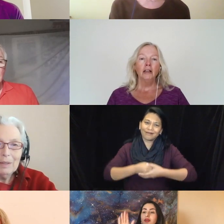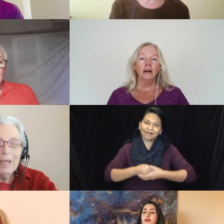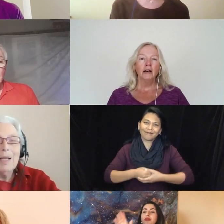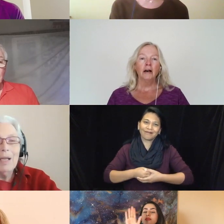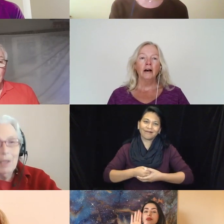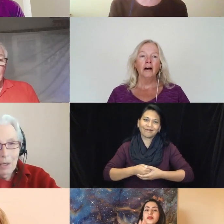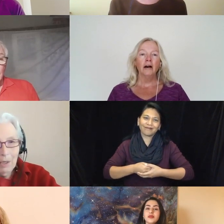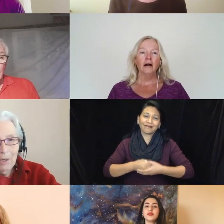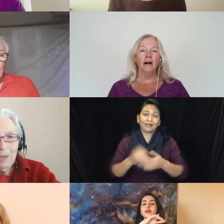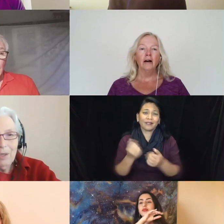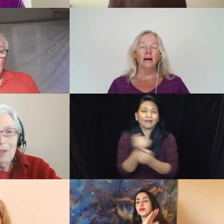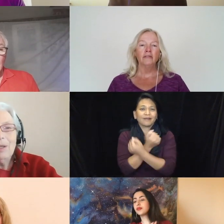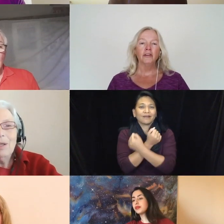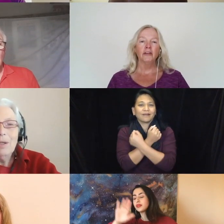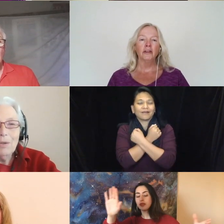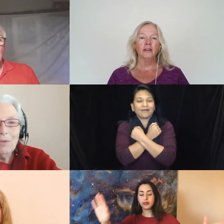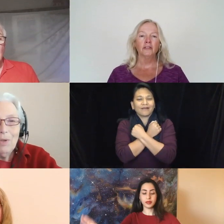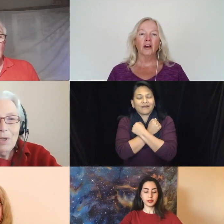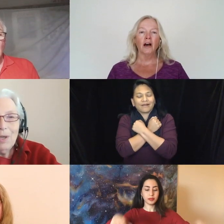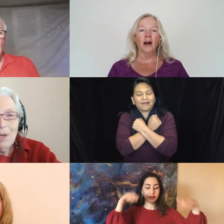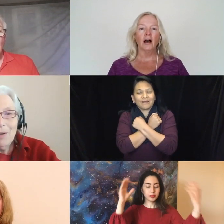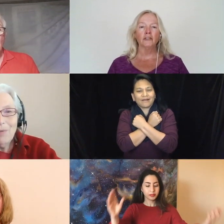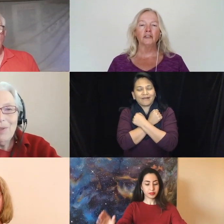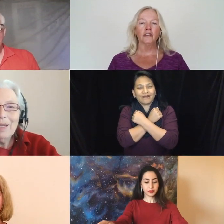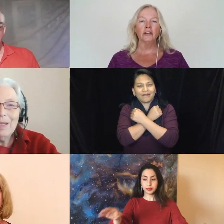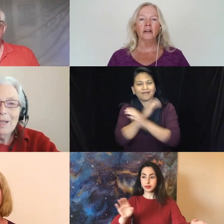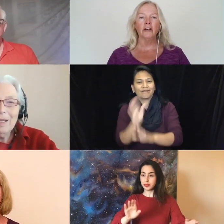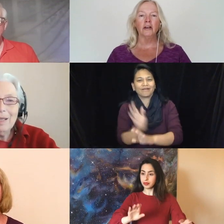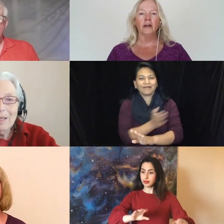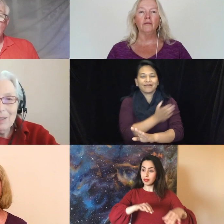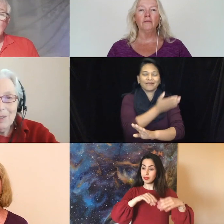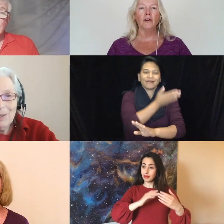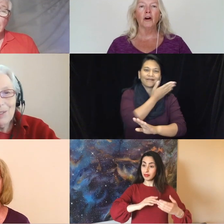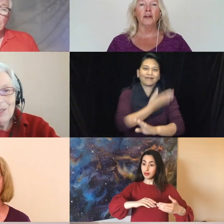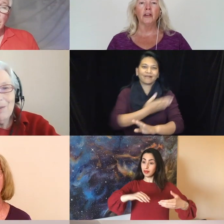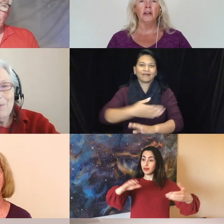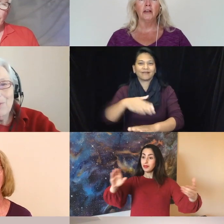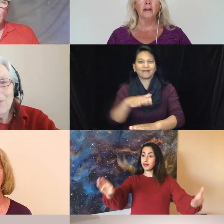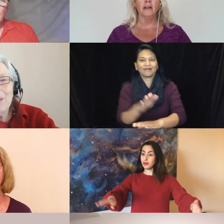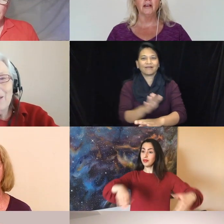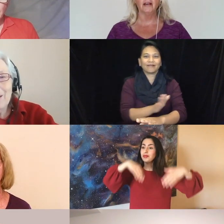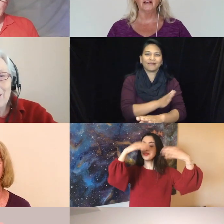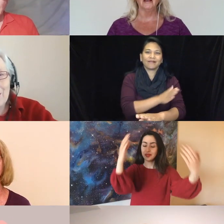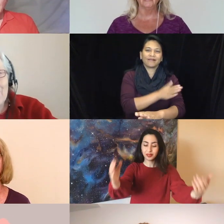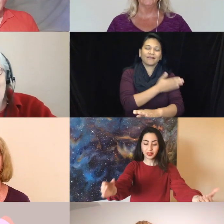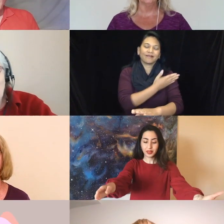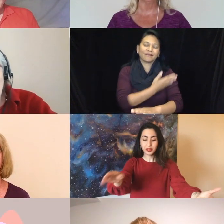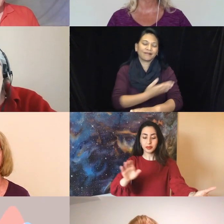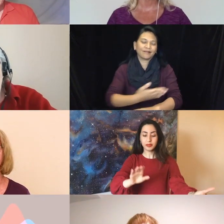H: Love is a symphony L: Love, love is a symphony